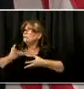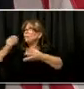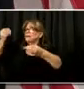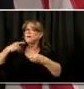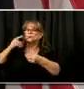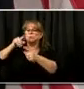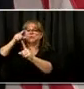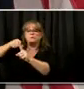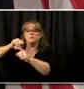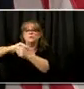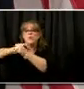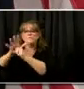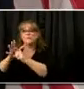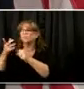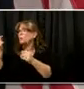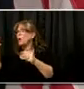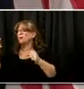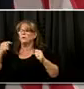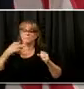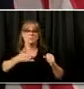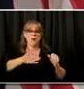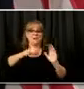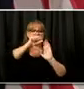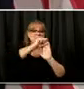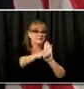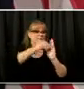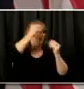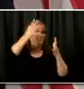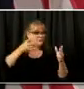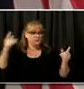that we get from the COVID response group in the CDC on a regular basis.